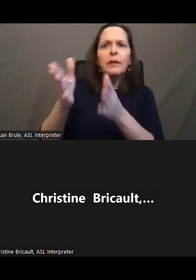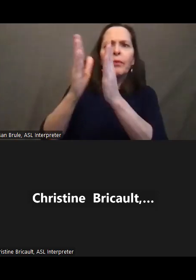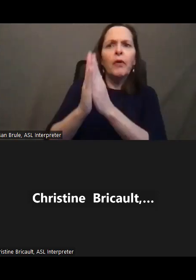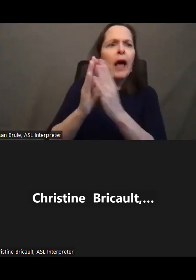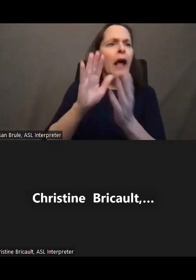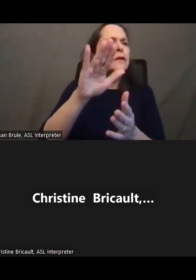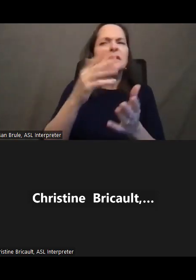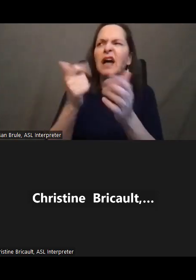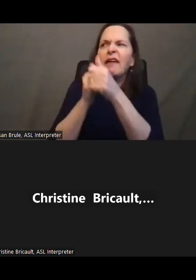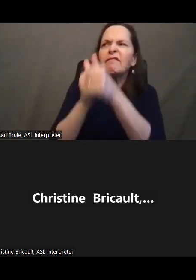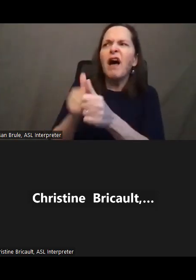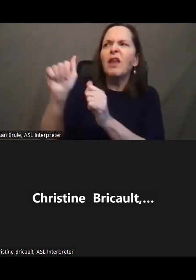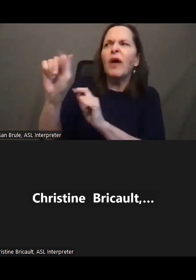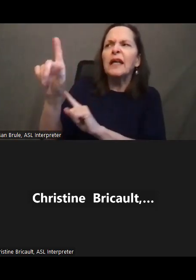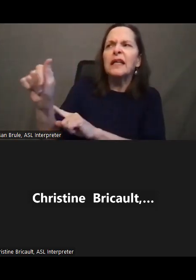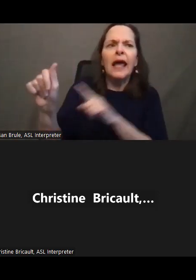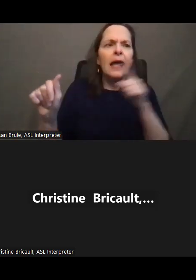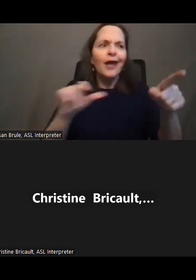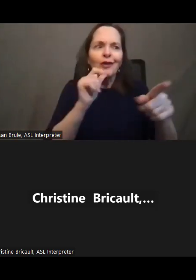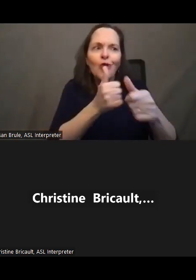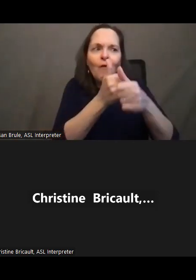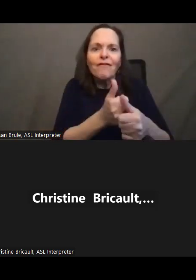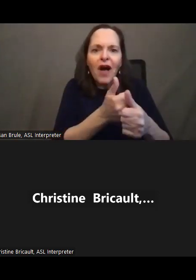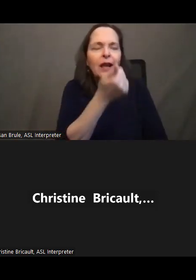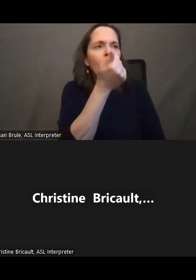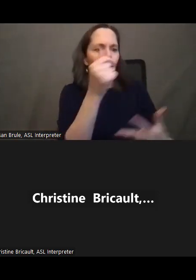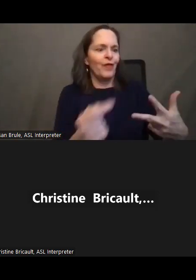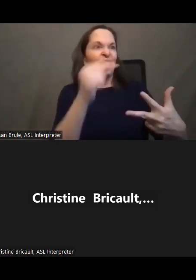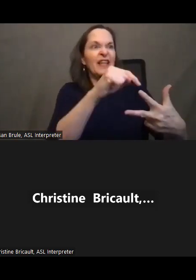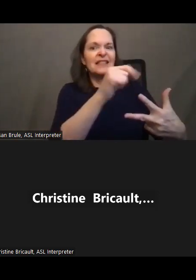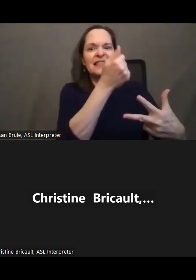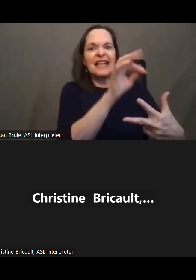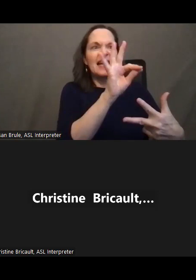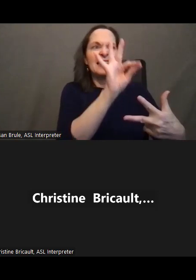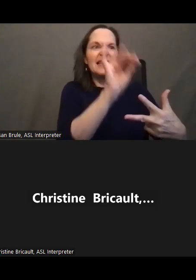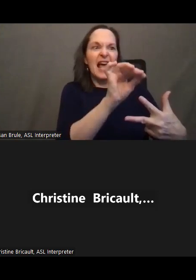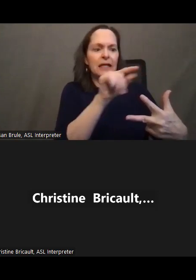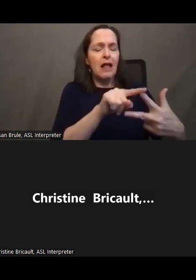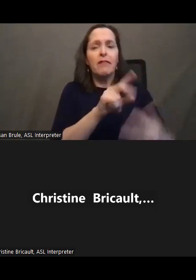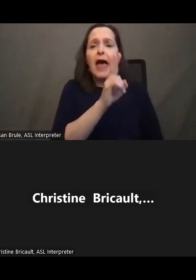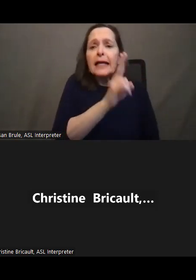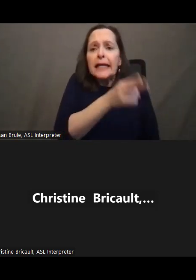ADA, that they shouldn't really be looking at case law that's before 2008.